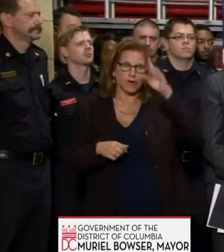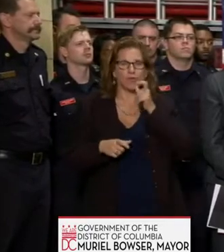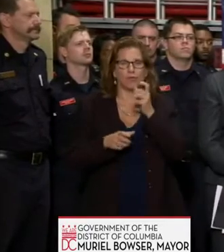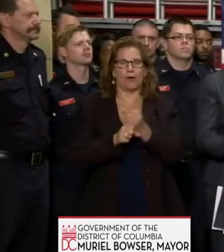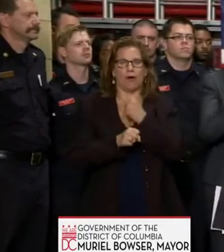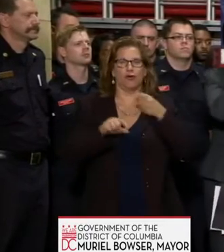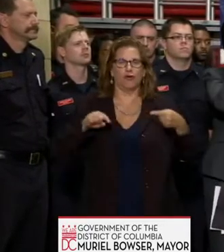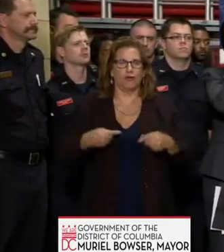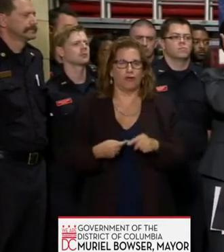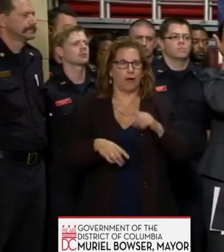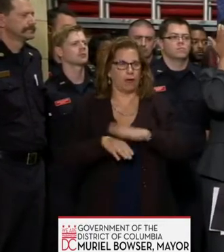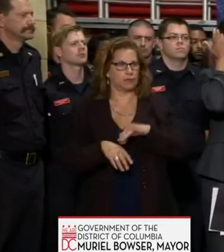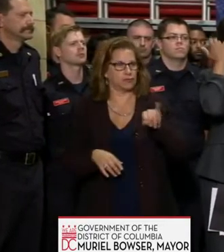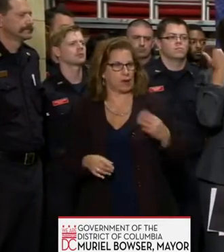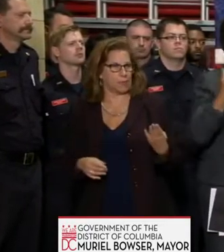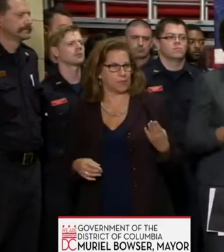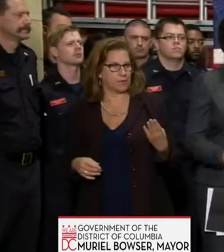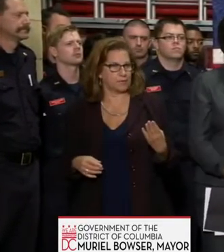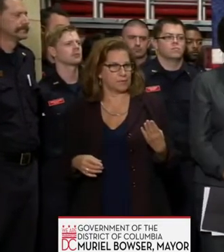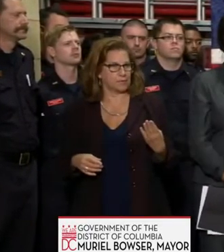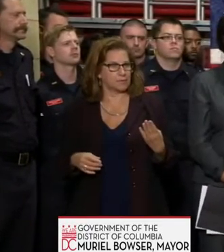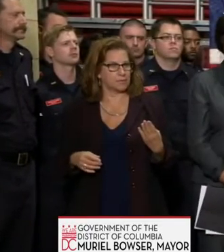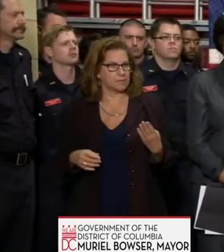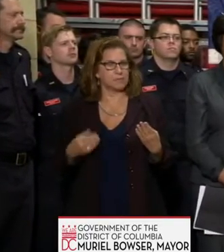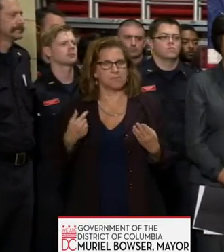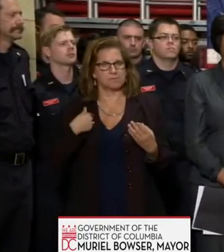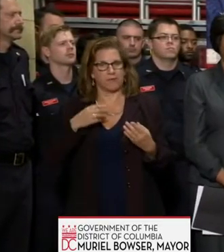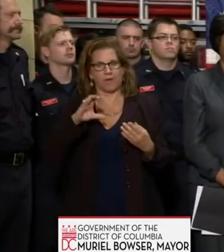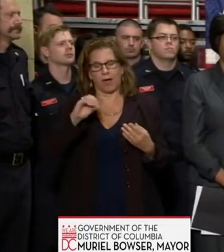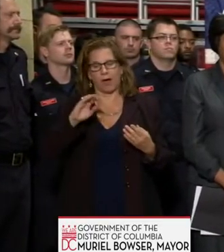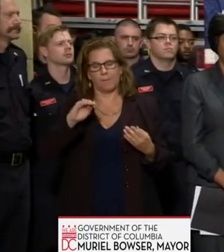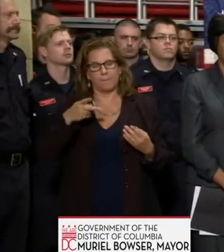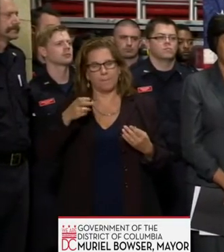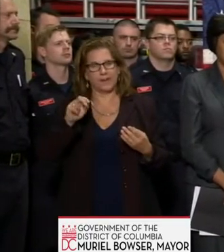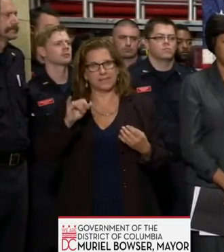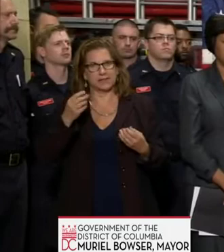SO THEY CAN GET RECOMPENSE SO IT CAN TAKE INTO ACCOUNT THE